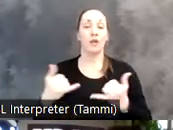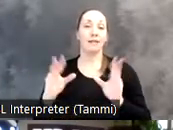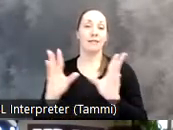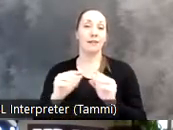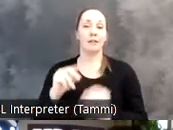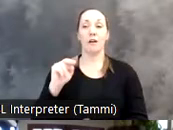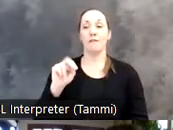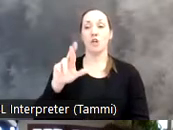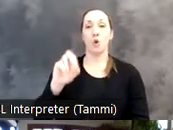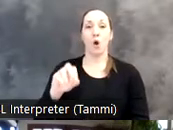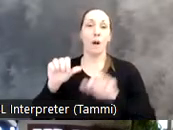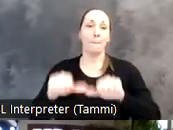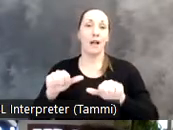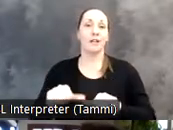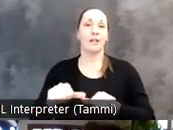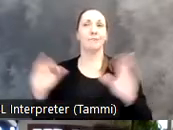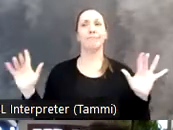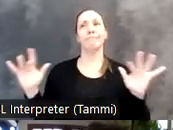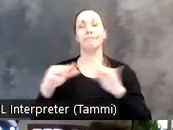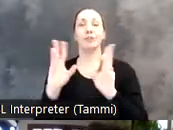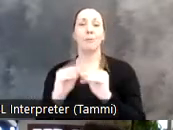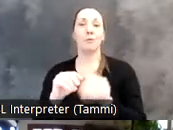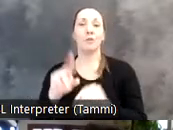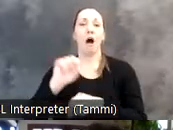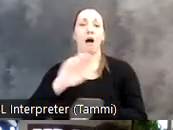Malcolm, I'm a membership service coordinate